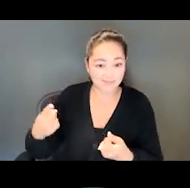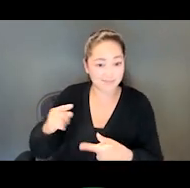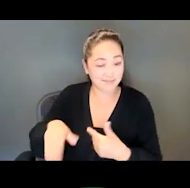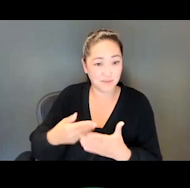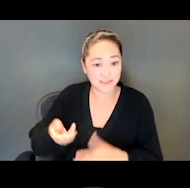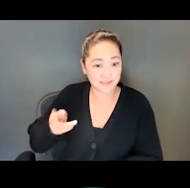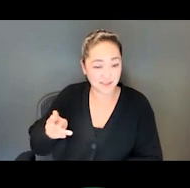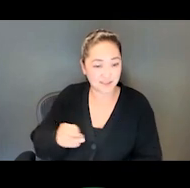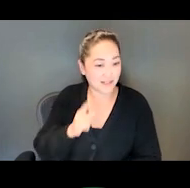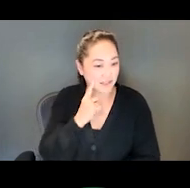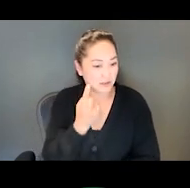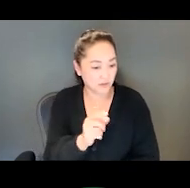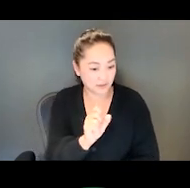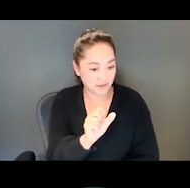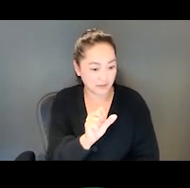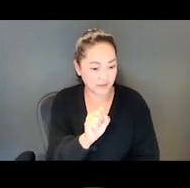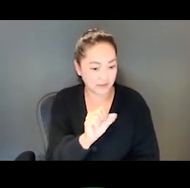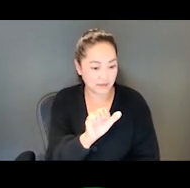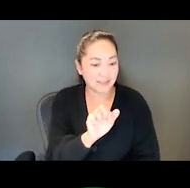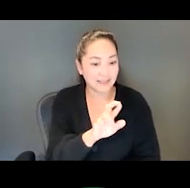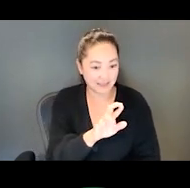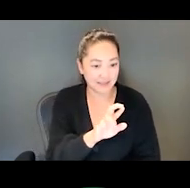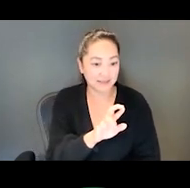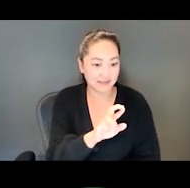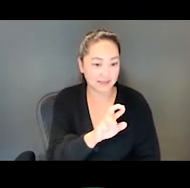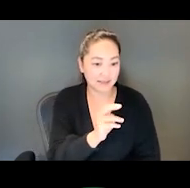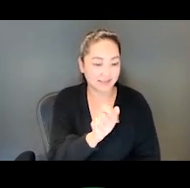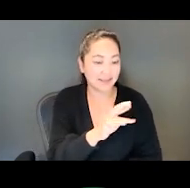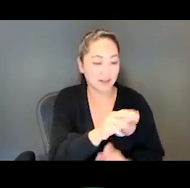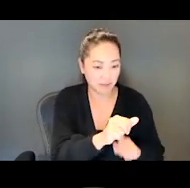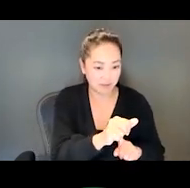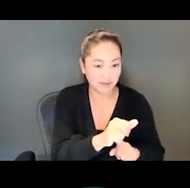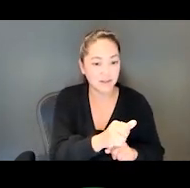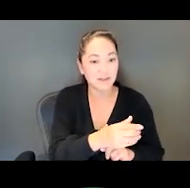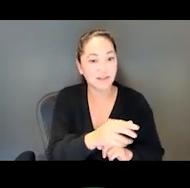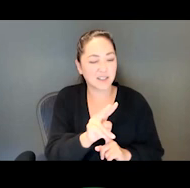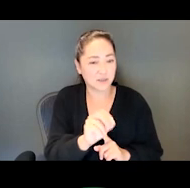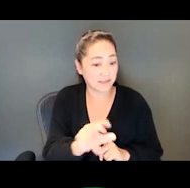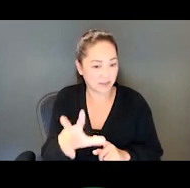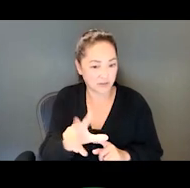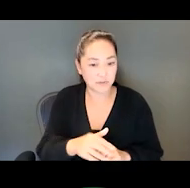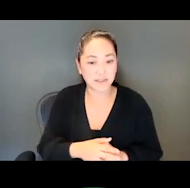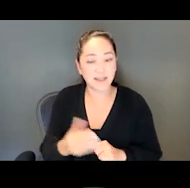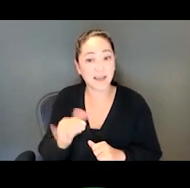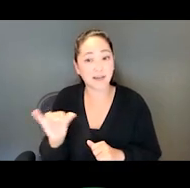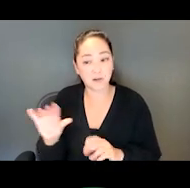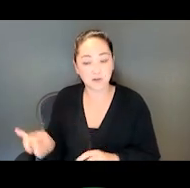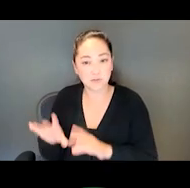And it's coming close to We don't know that it won't equal the Australian fires at this point.